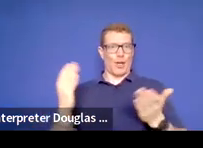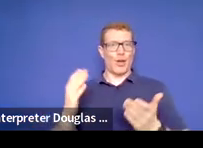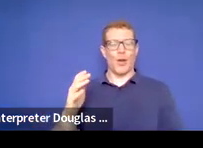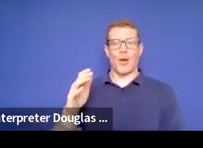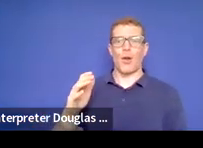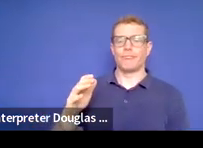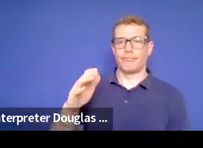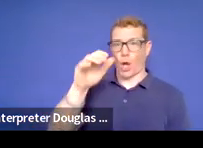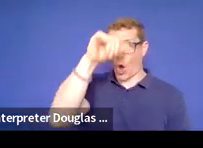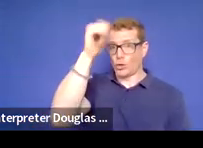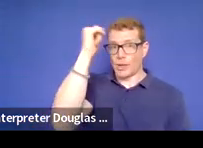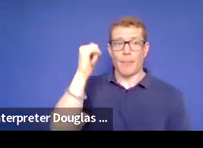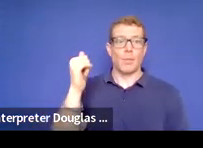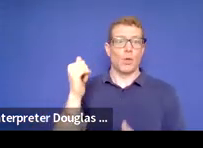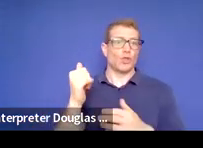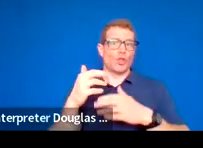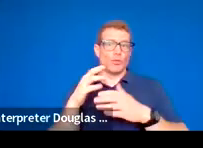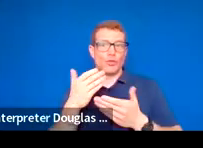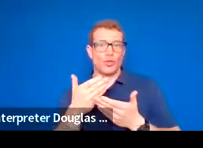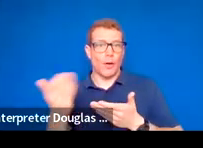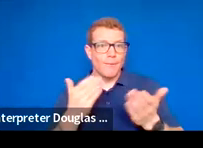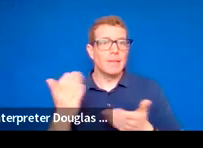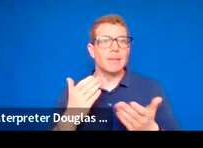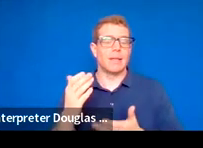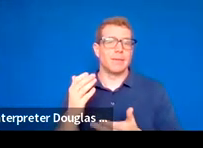We have 2 charlie's places we do free memory screenings by phone.